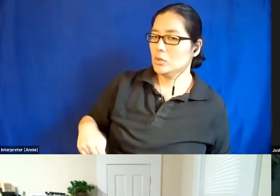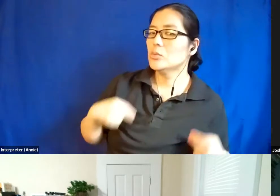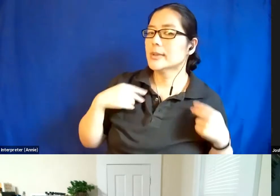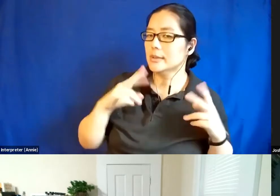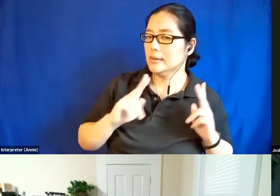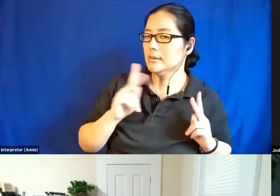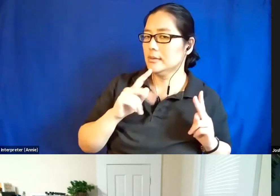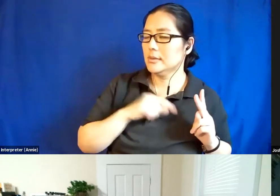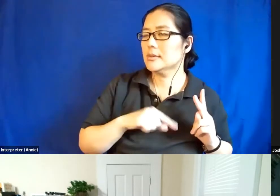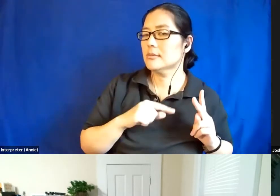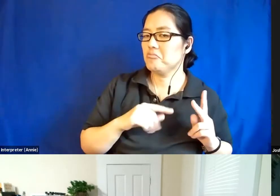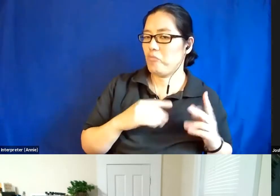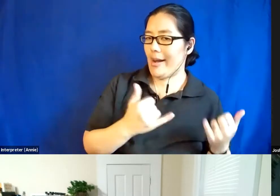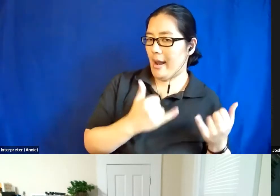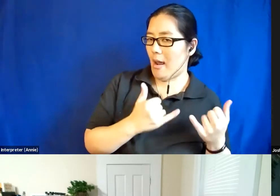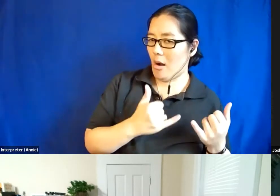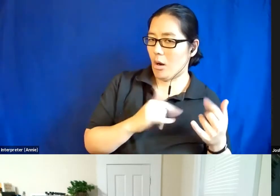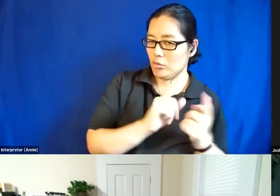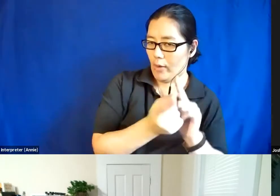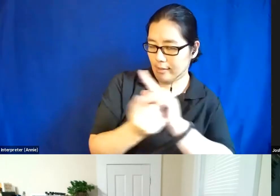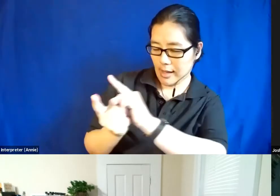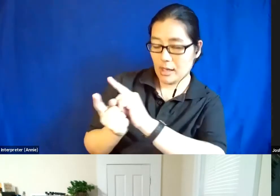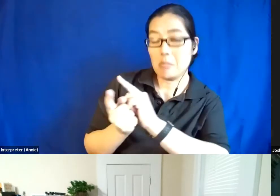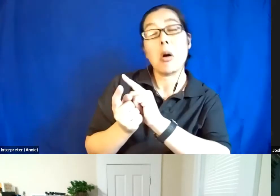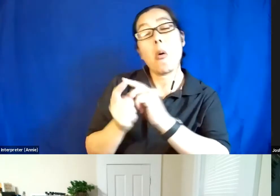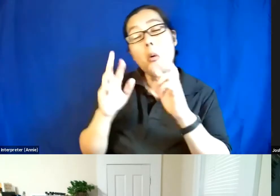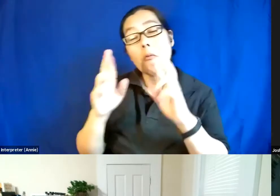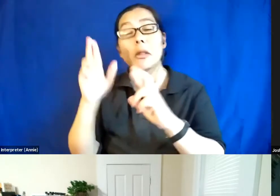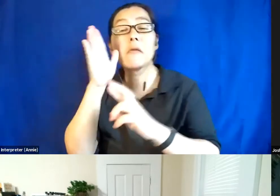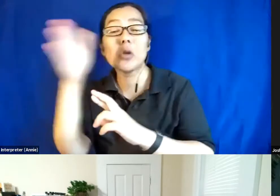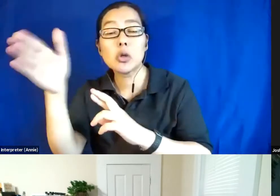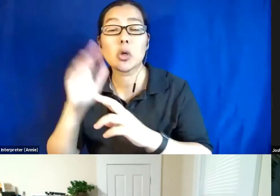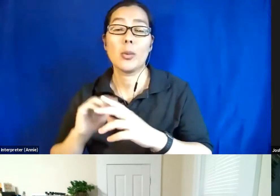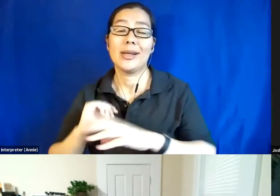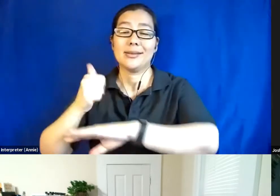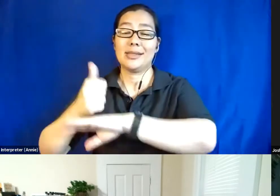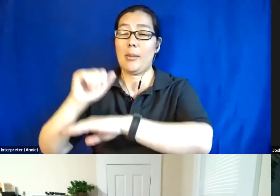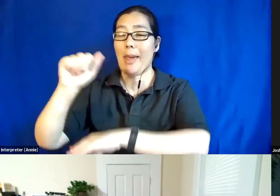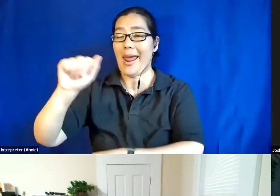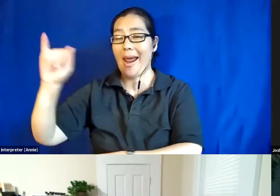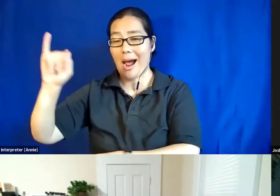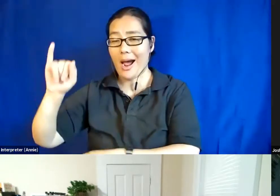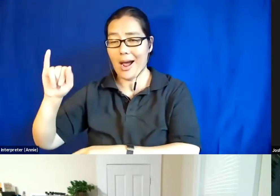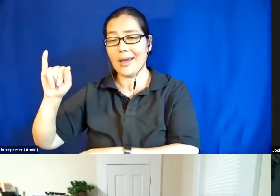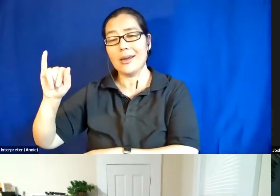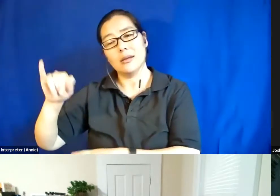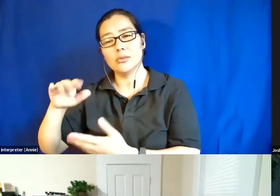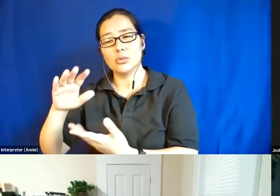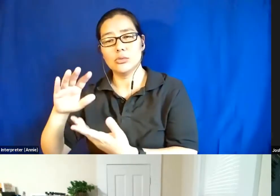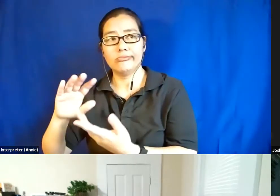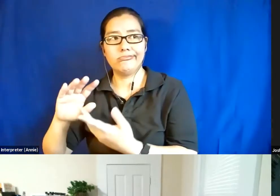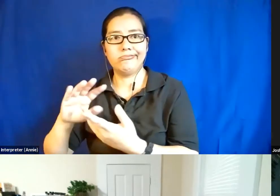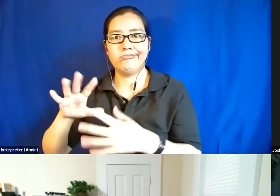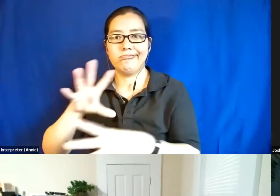can be can use AI to do some of that translating. >>>: Cool. I suspect that will be part of our conversation today.